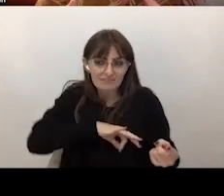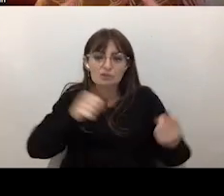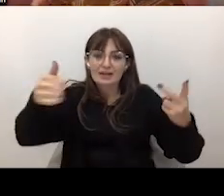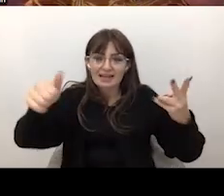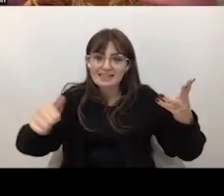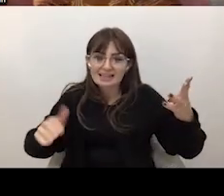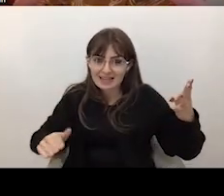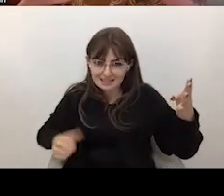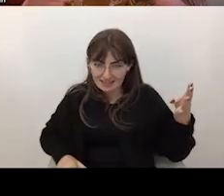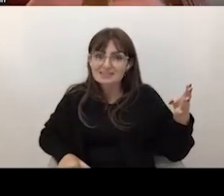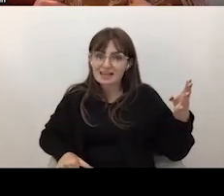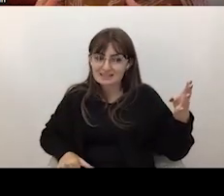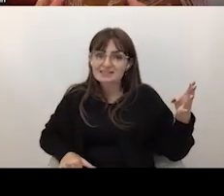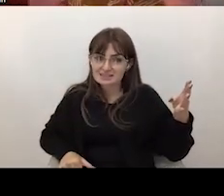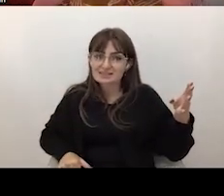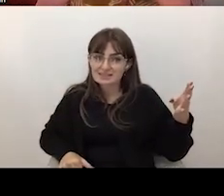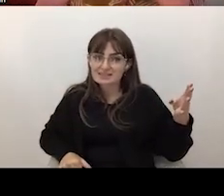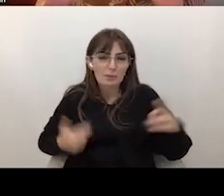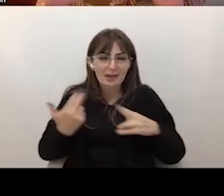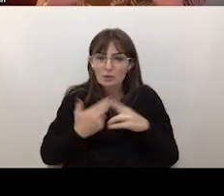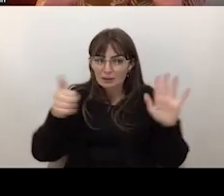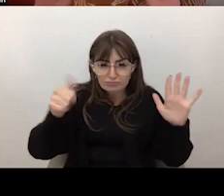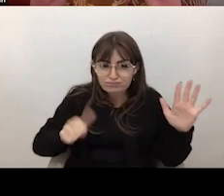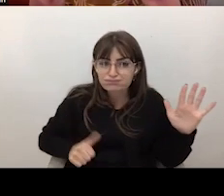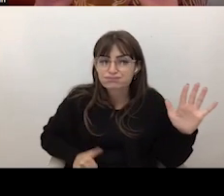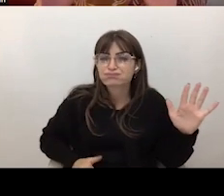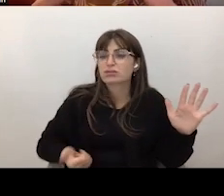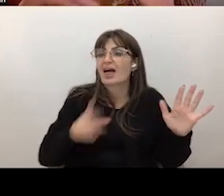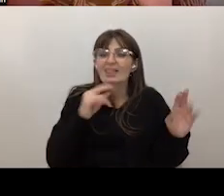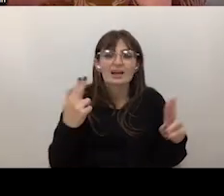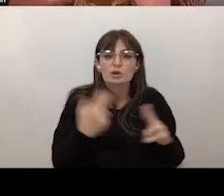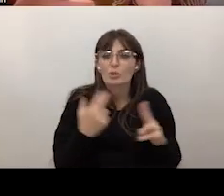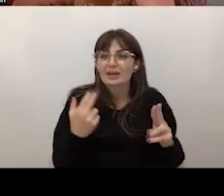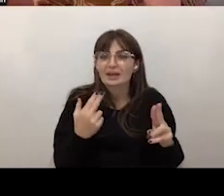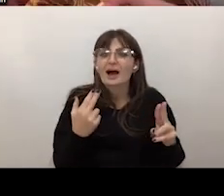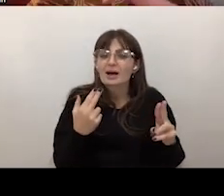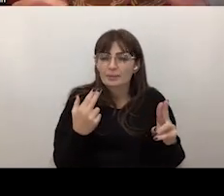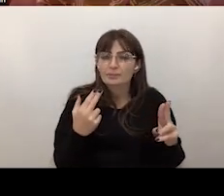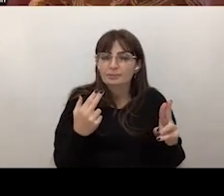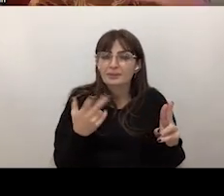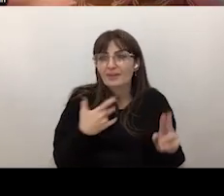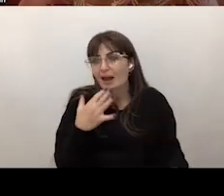person and go through it very quickly. It is much quicker than asking people to send